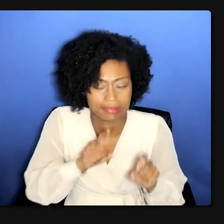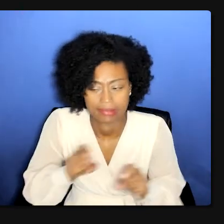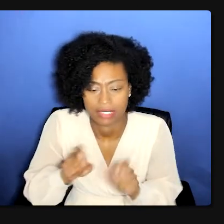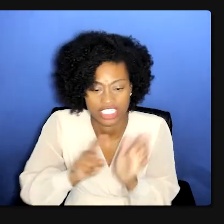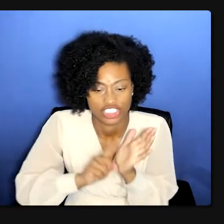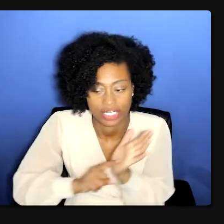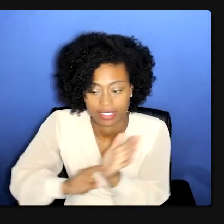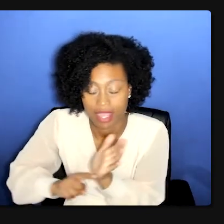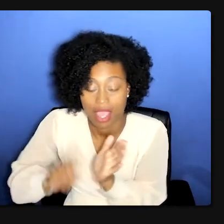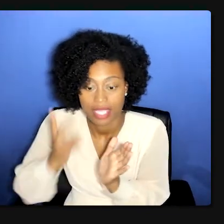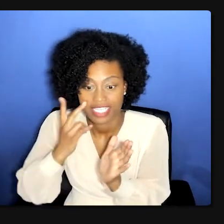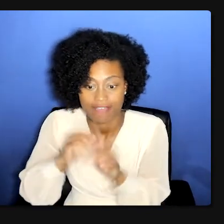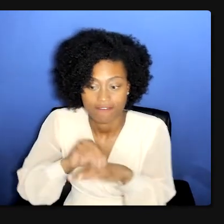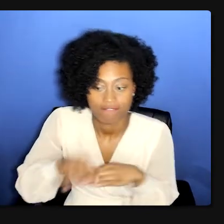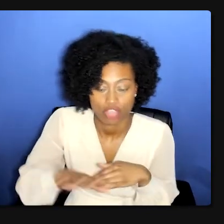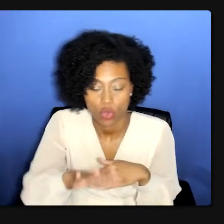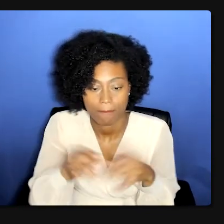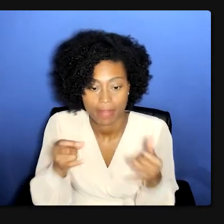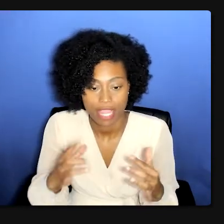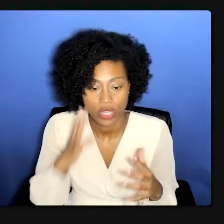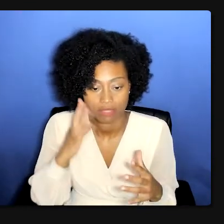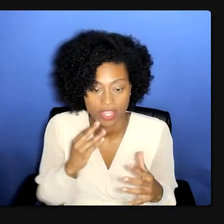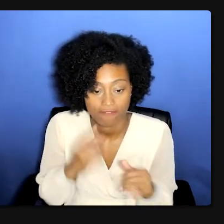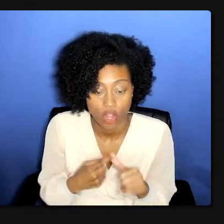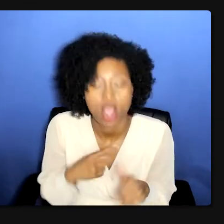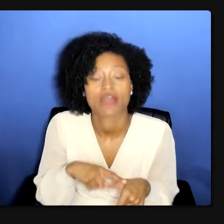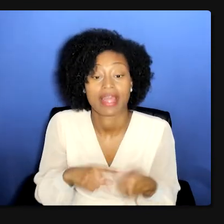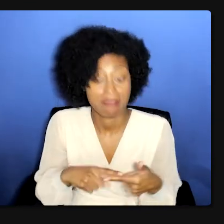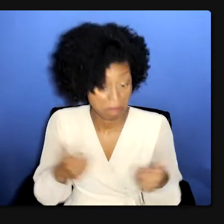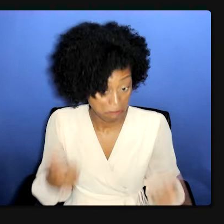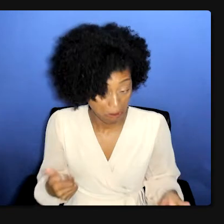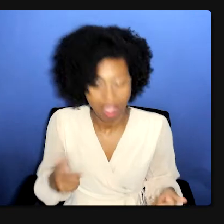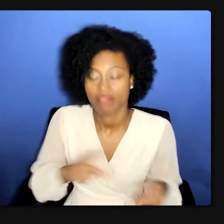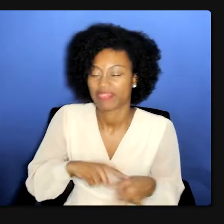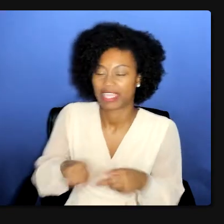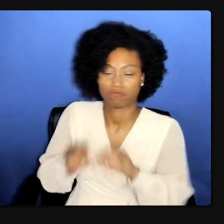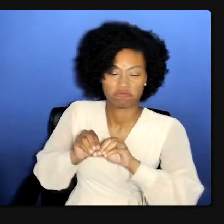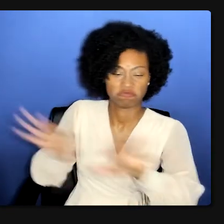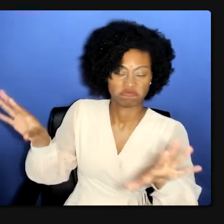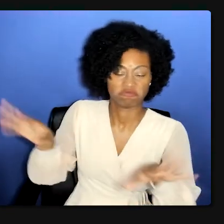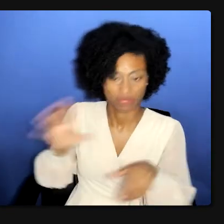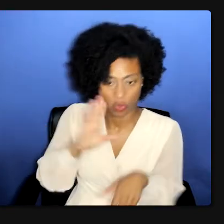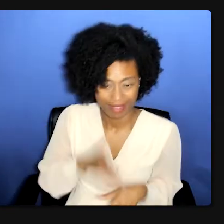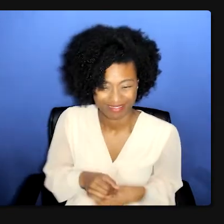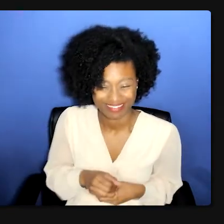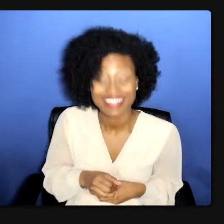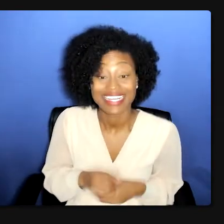before we roll it out to the entire audience and see how it affects the player's experience. So it's very important.